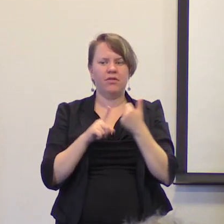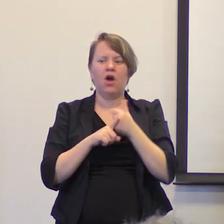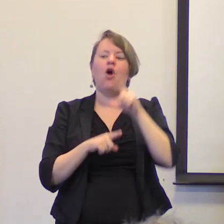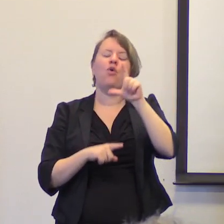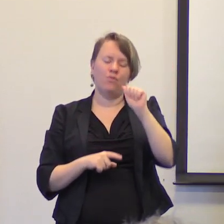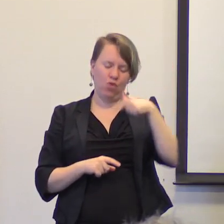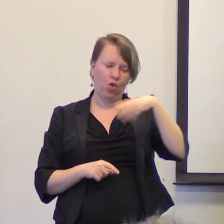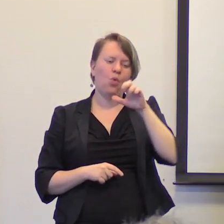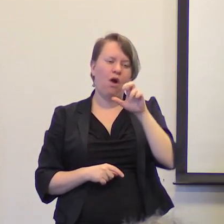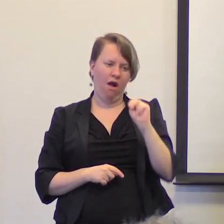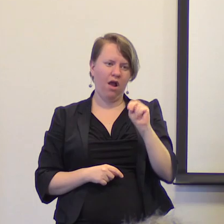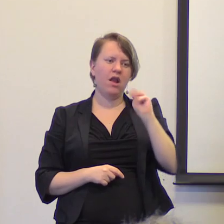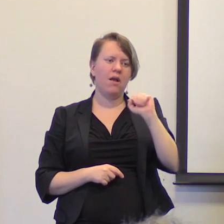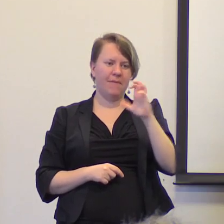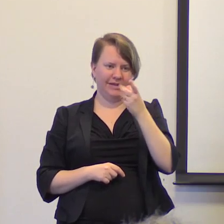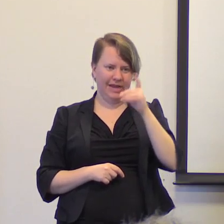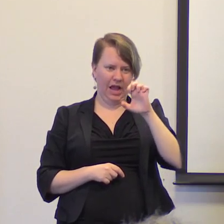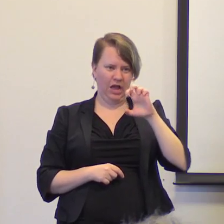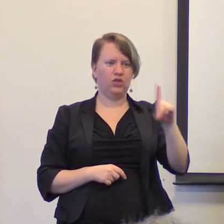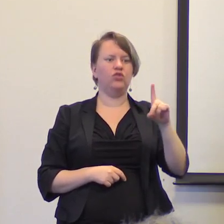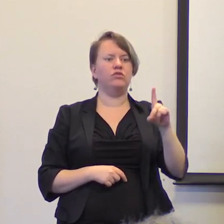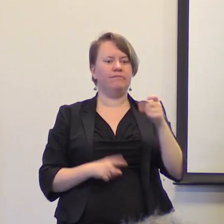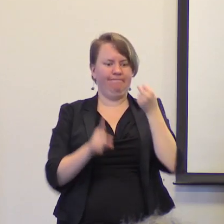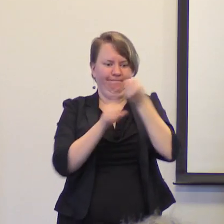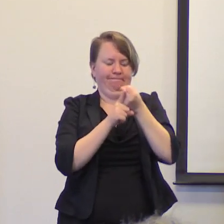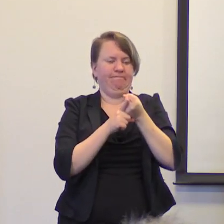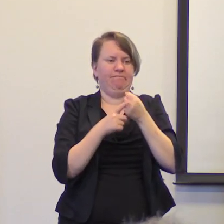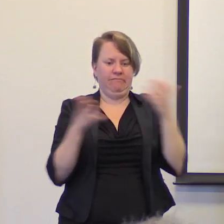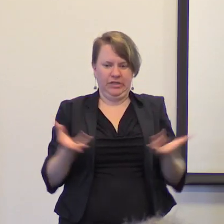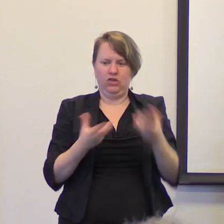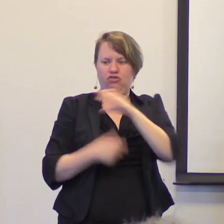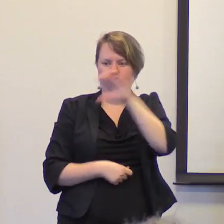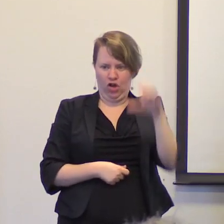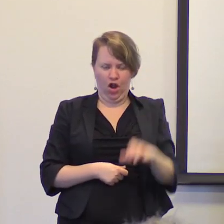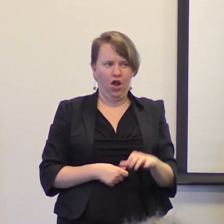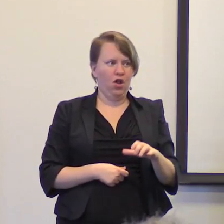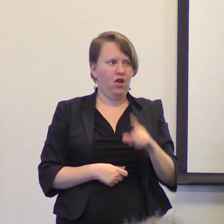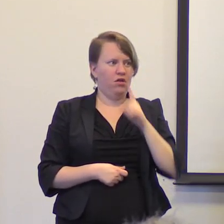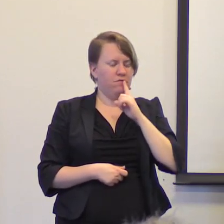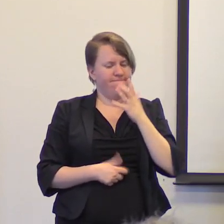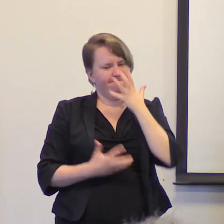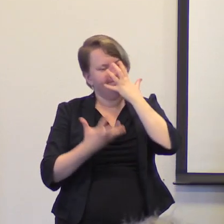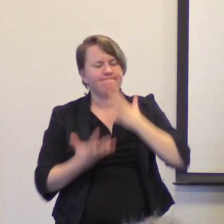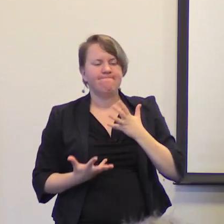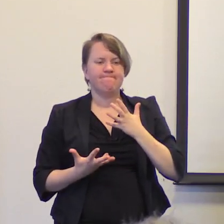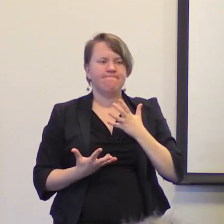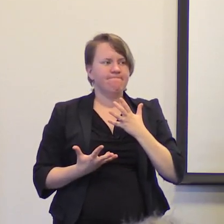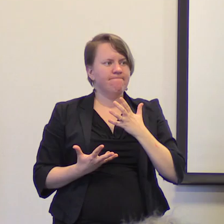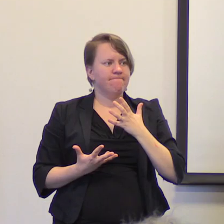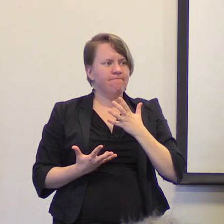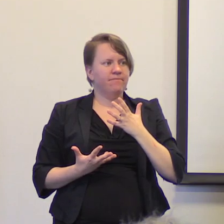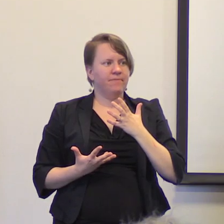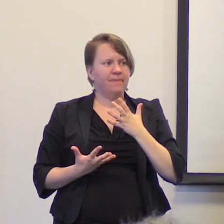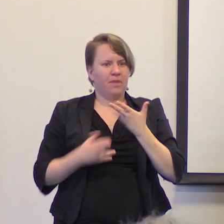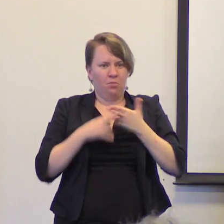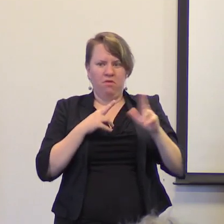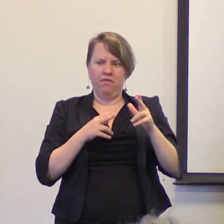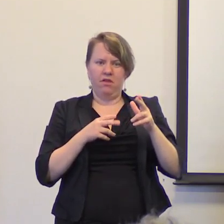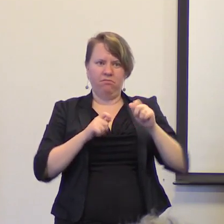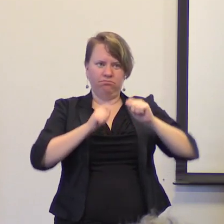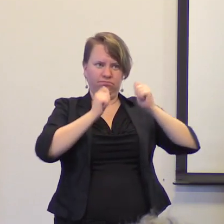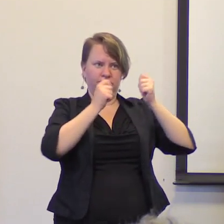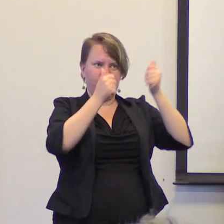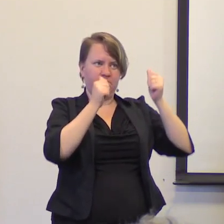incident here in Chicago and who tremendously unfortunately, briefly posted and then retracted